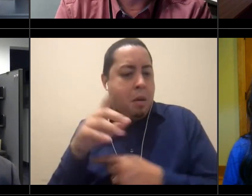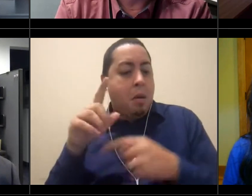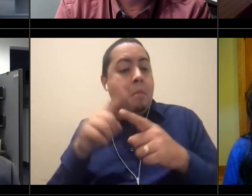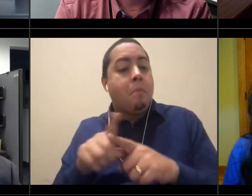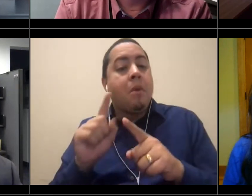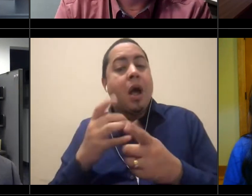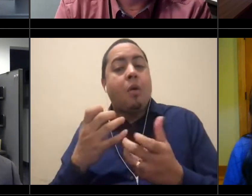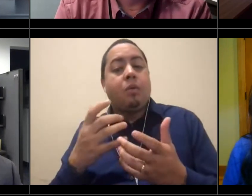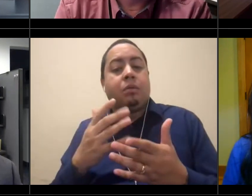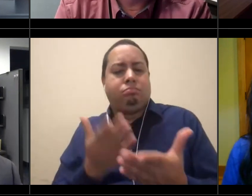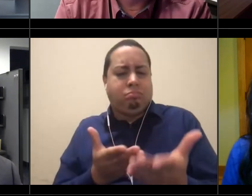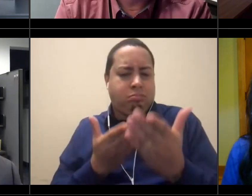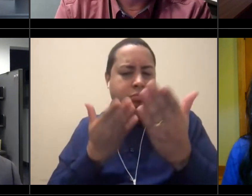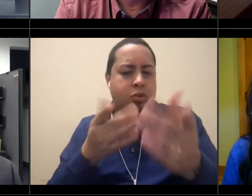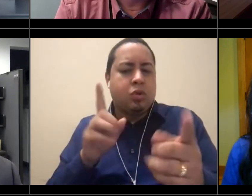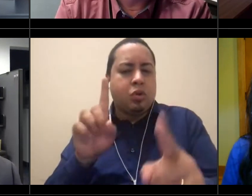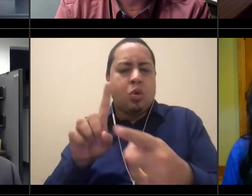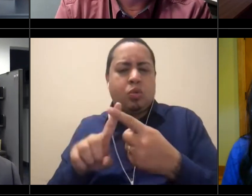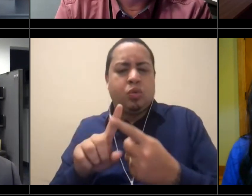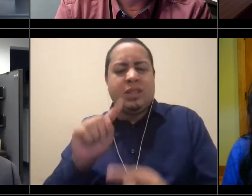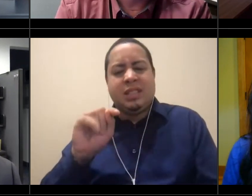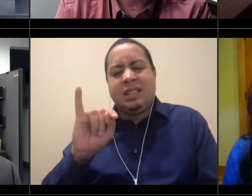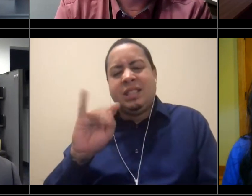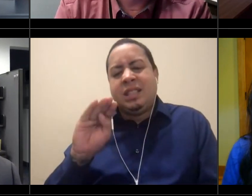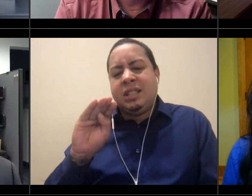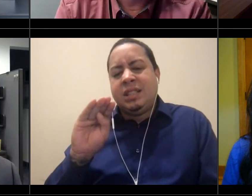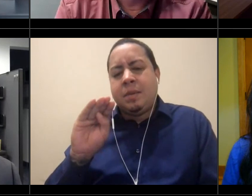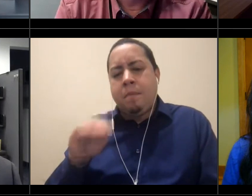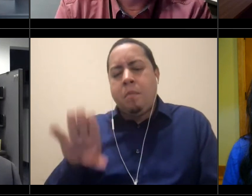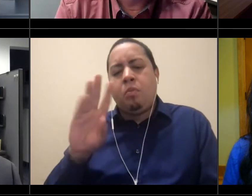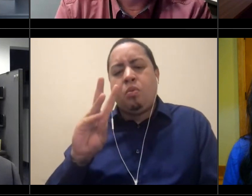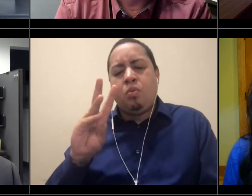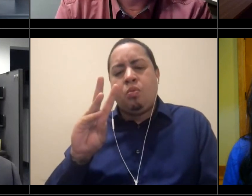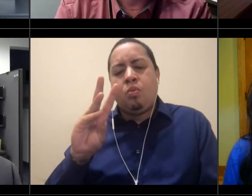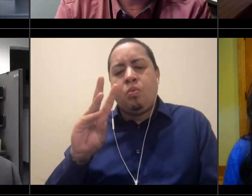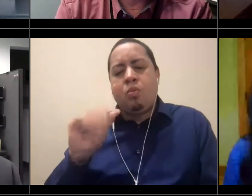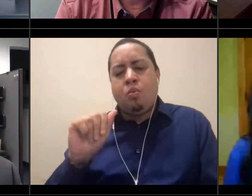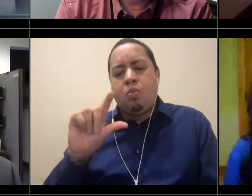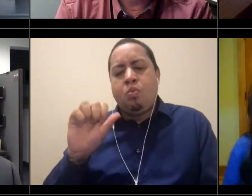which was a little while back, but there's a lot more information about Stationary Satellites